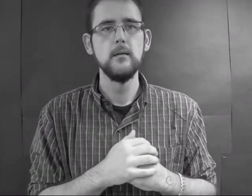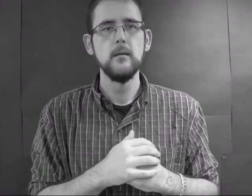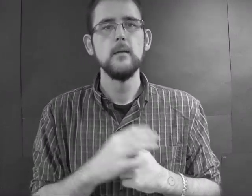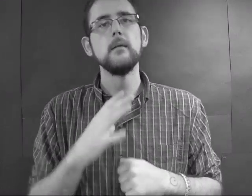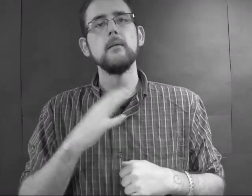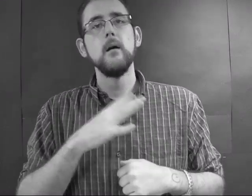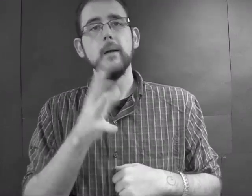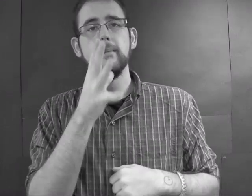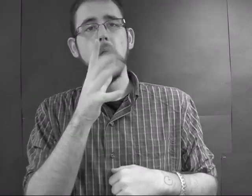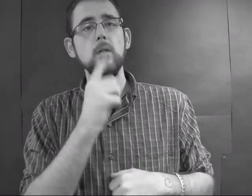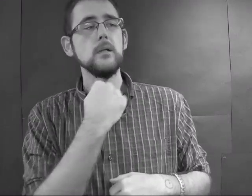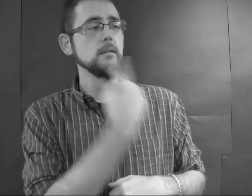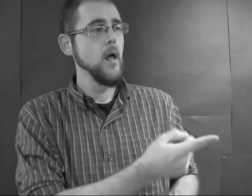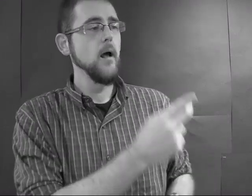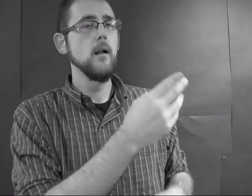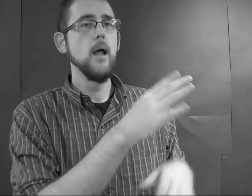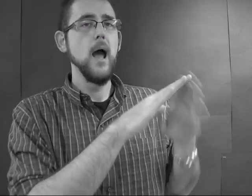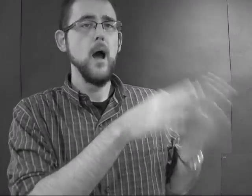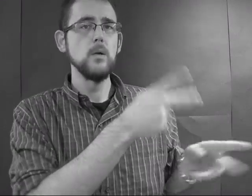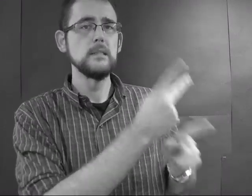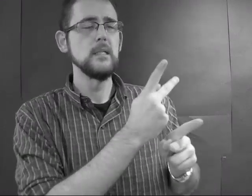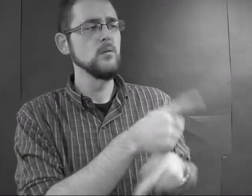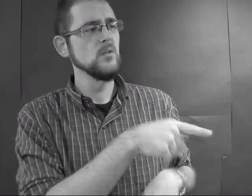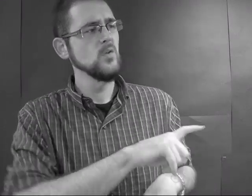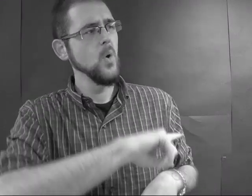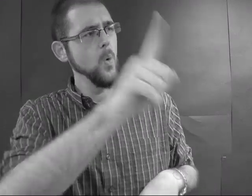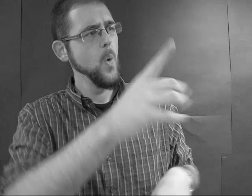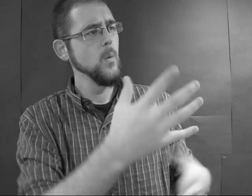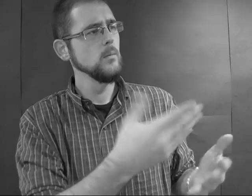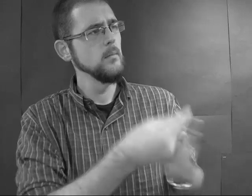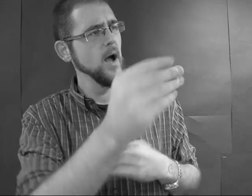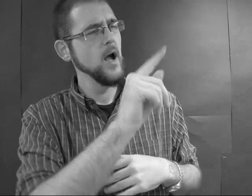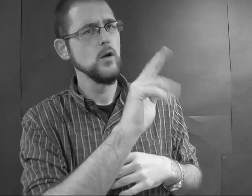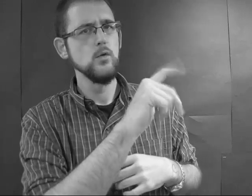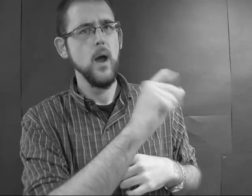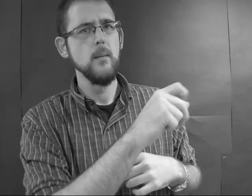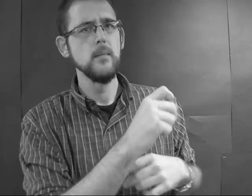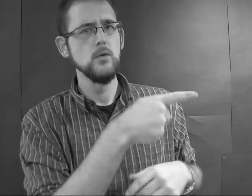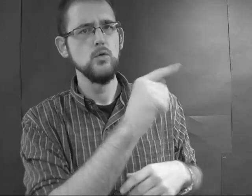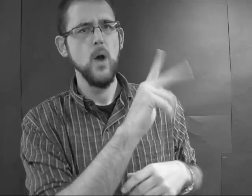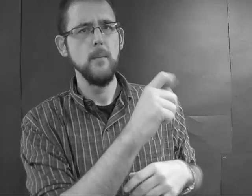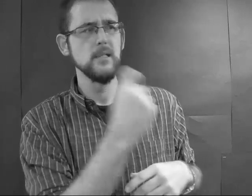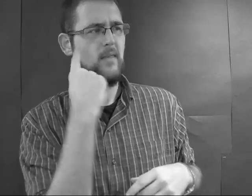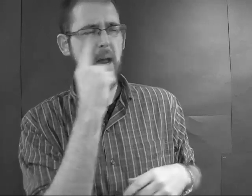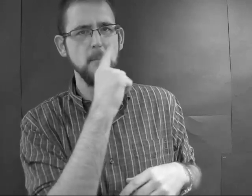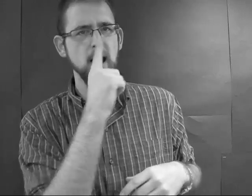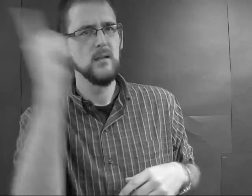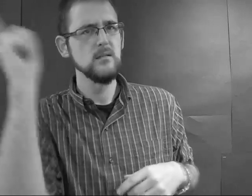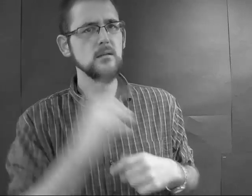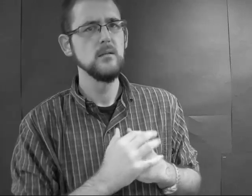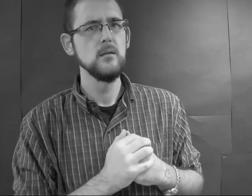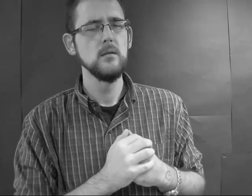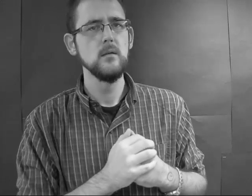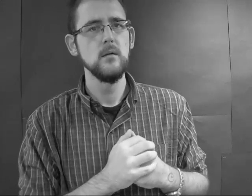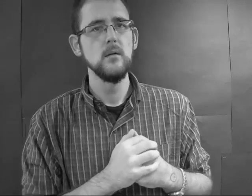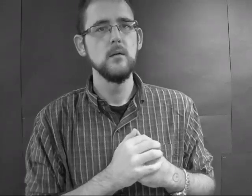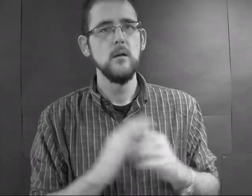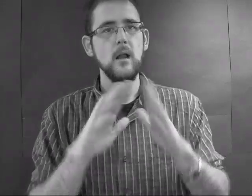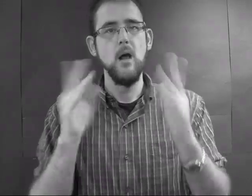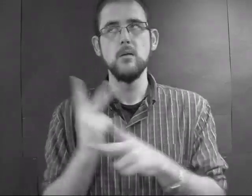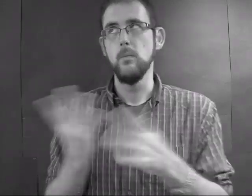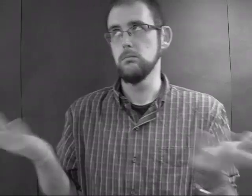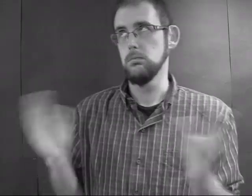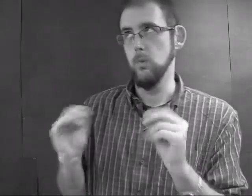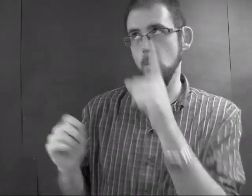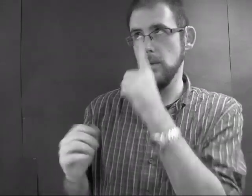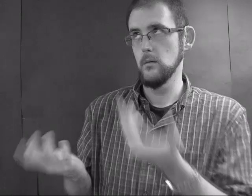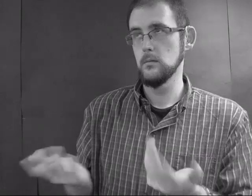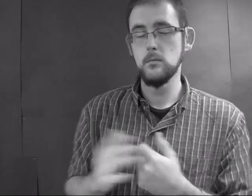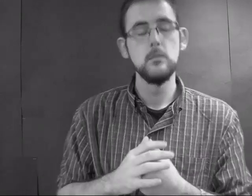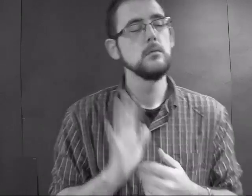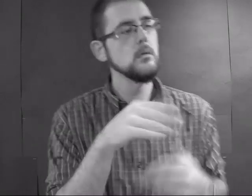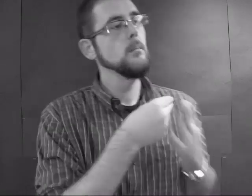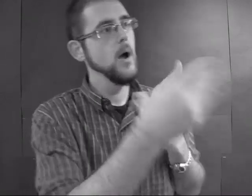housekeeper to get some mousetraps. The housekeeper argues, but is ordered